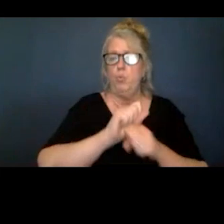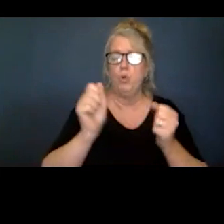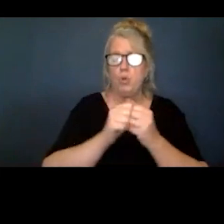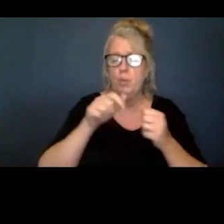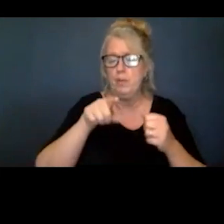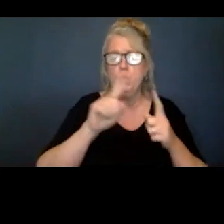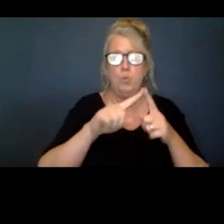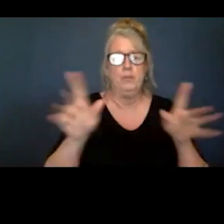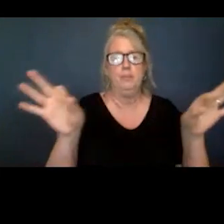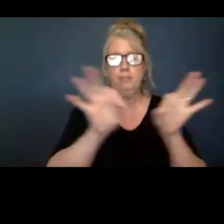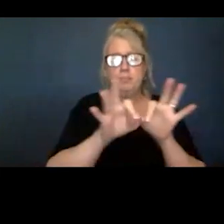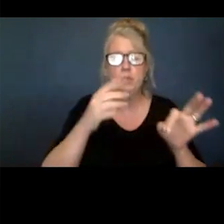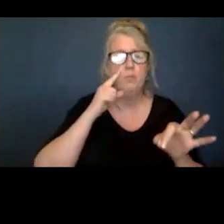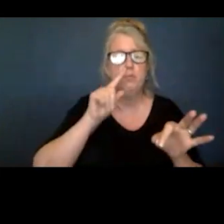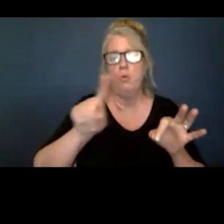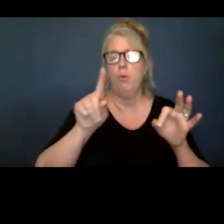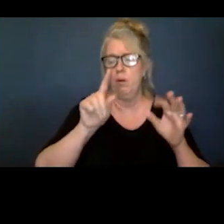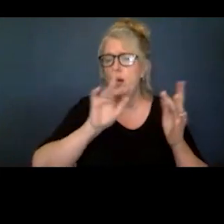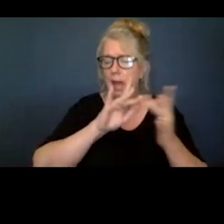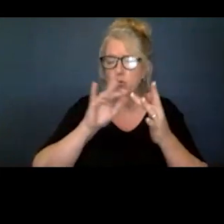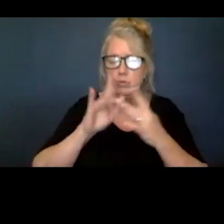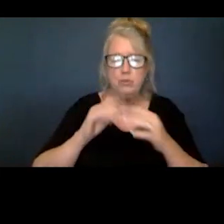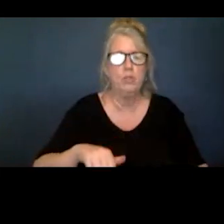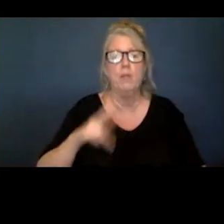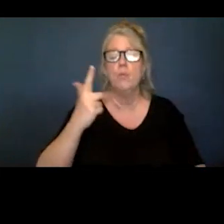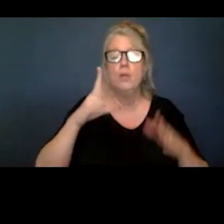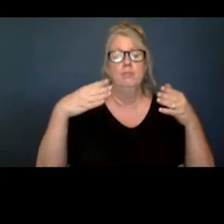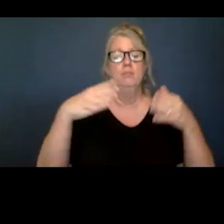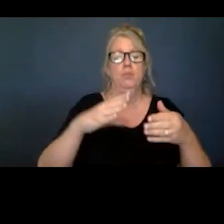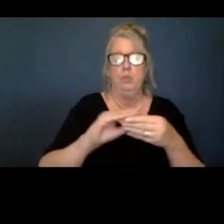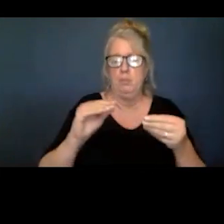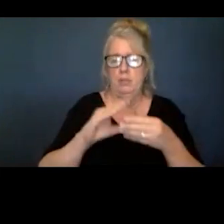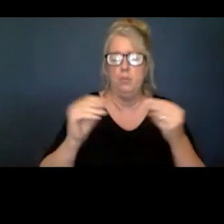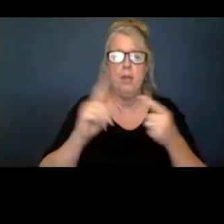essential to outreach. Three, tailor your messaging and communications to different